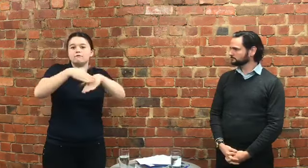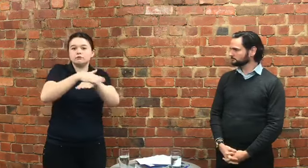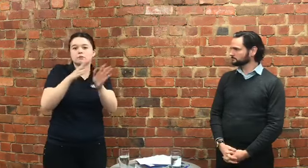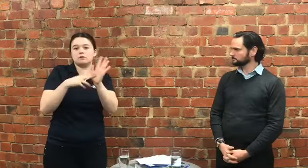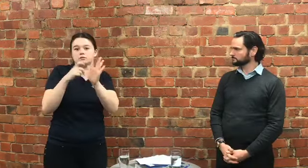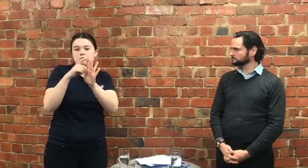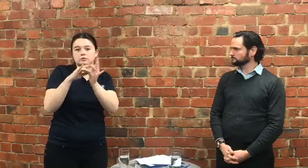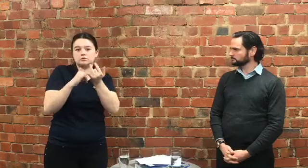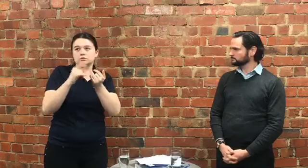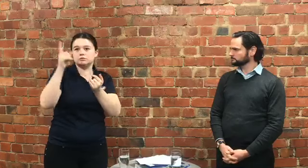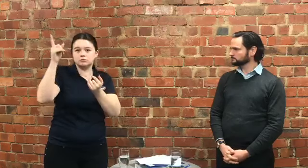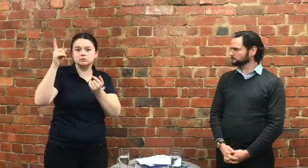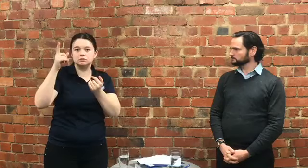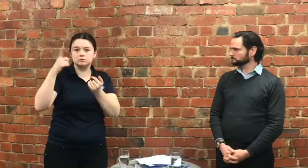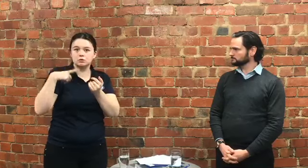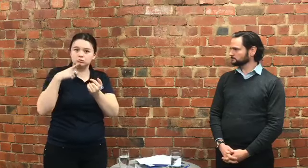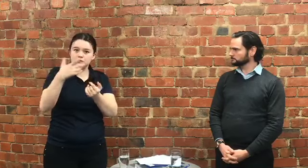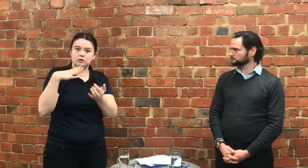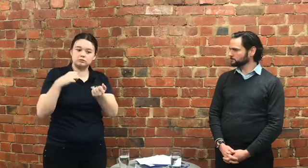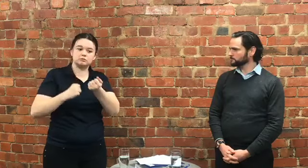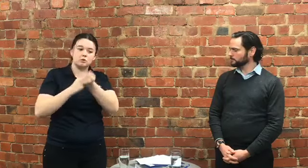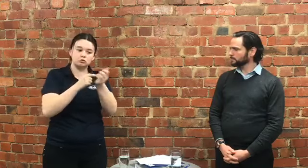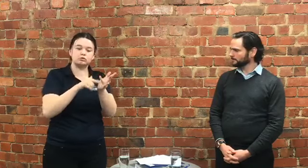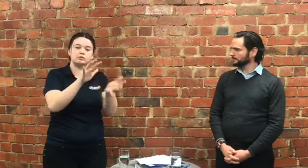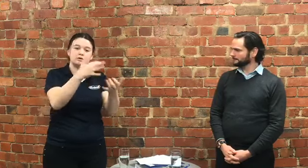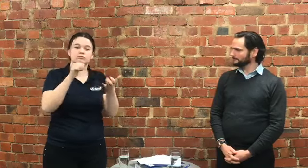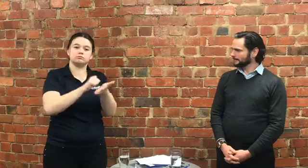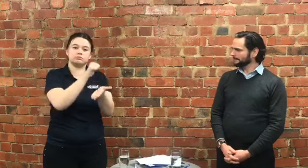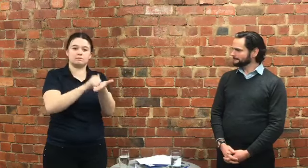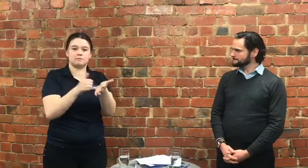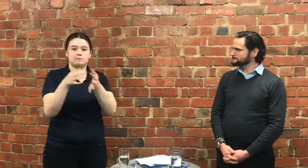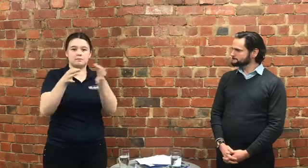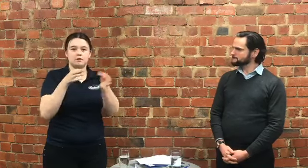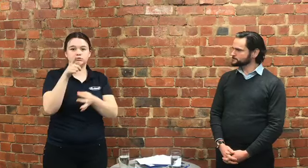by way of overcoming any of these barriers, the NDIS should be able to support you